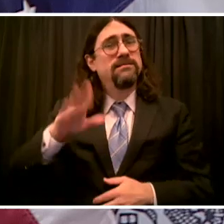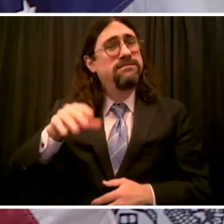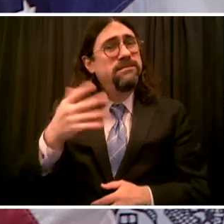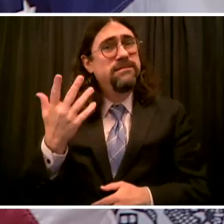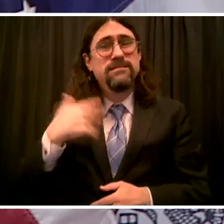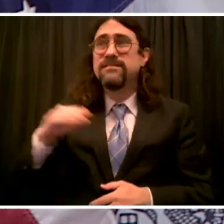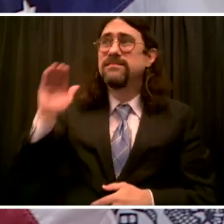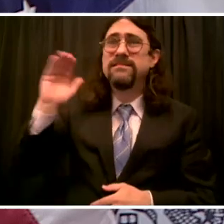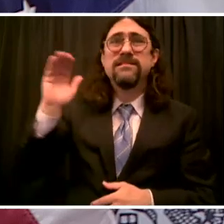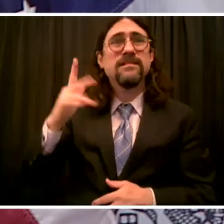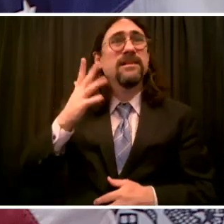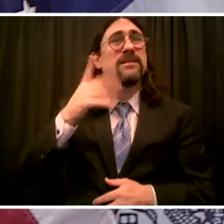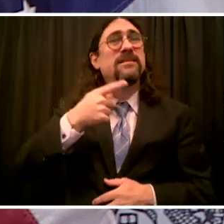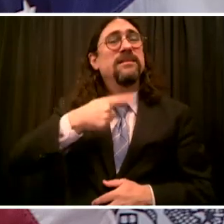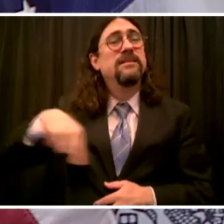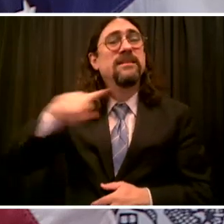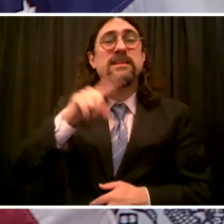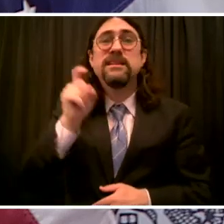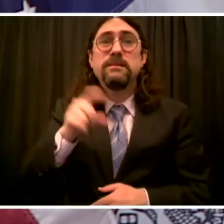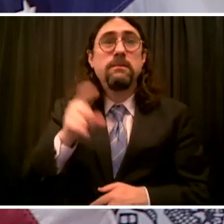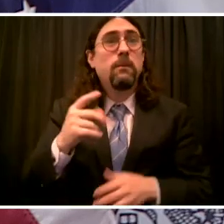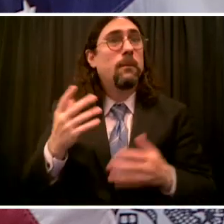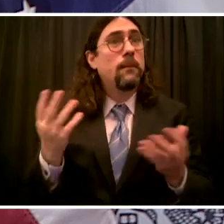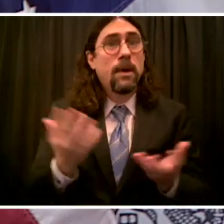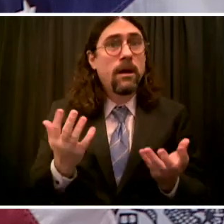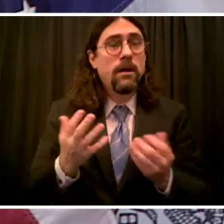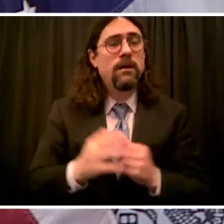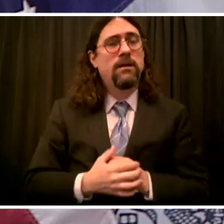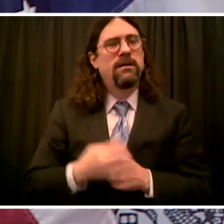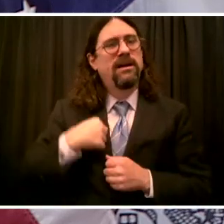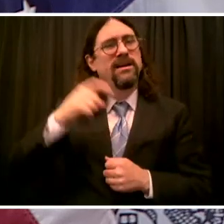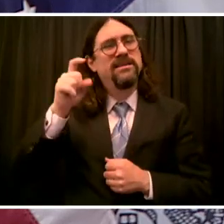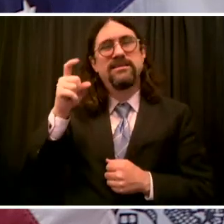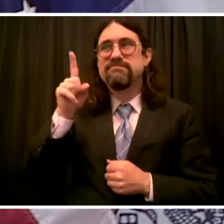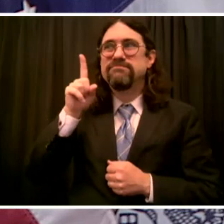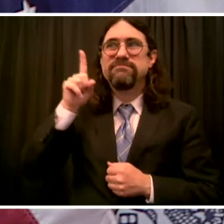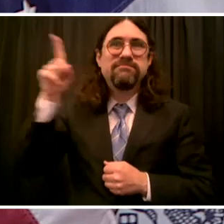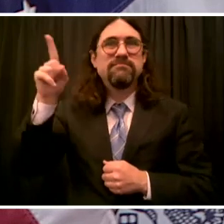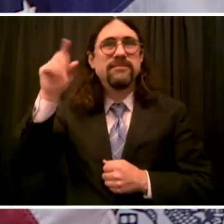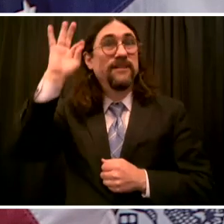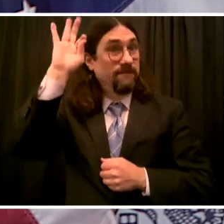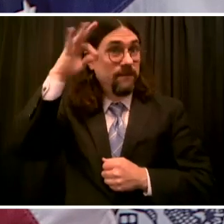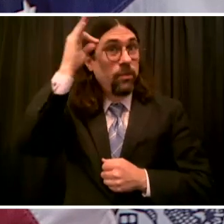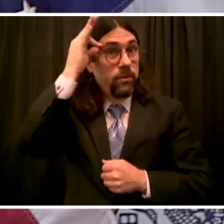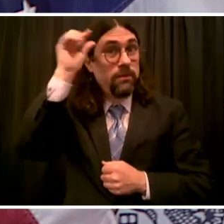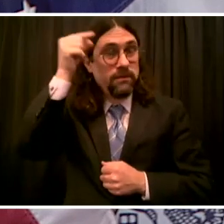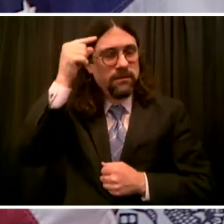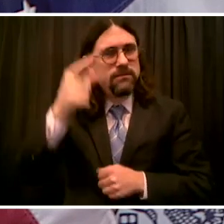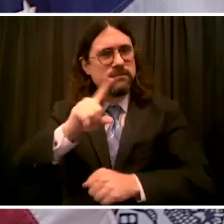WHAT WE HAVE NEEDED IS A CLEAR COMMITMENT FROM THE FEDERAL